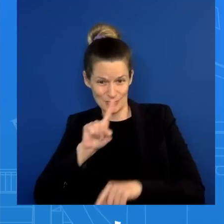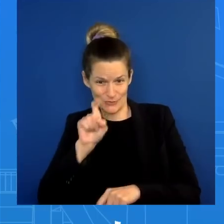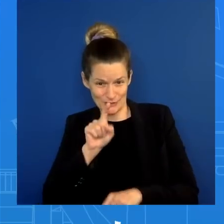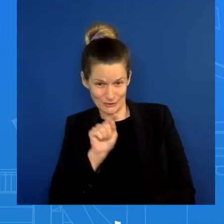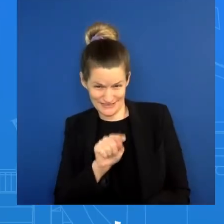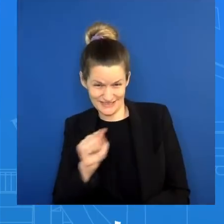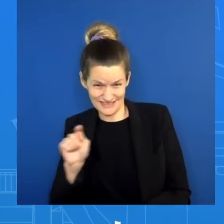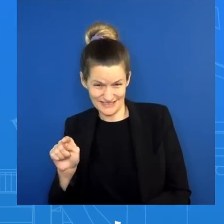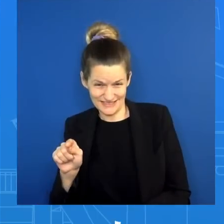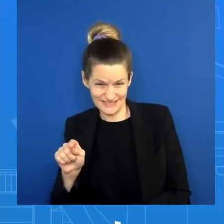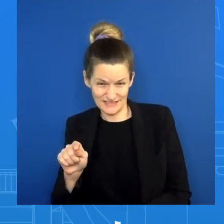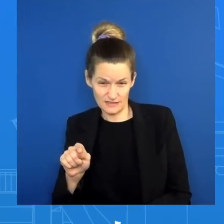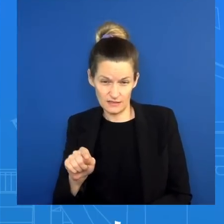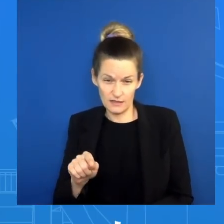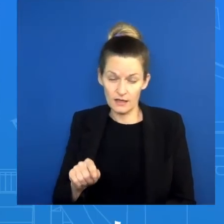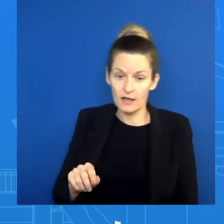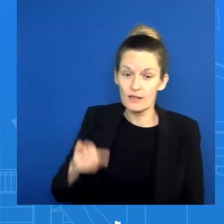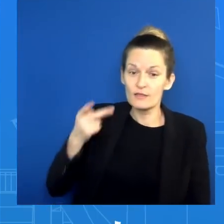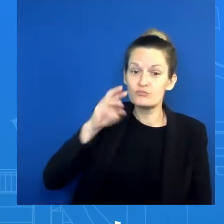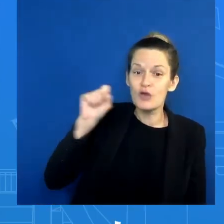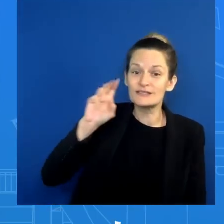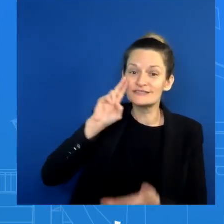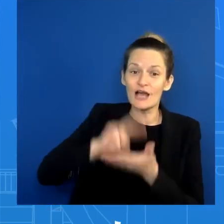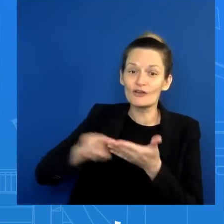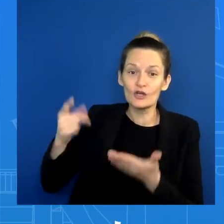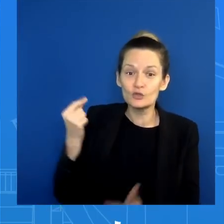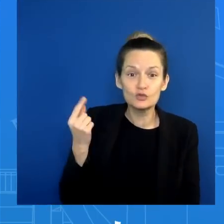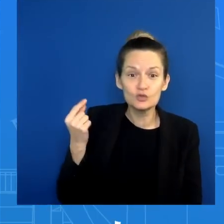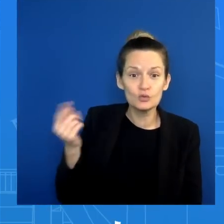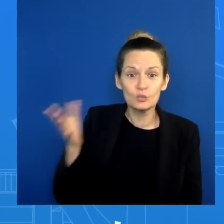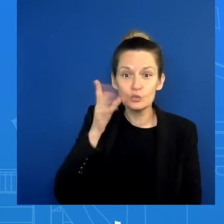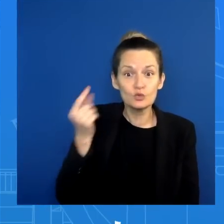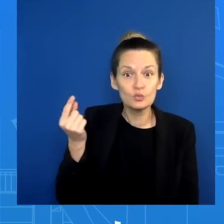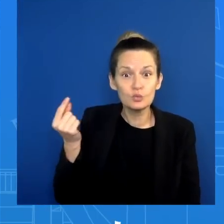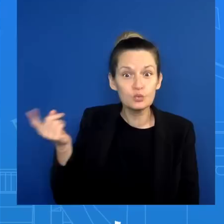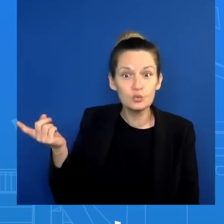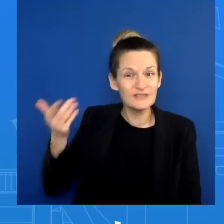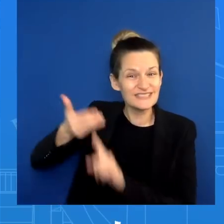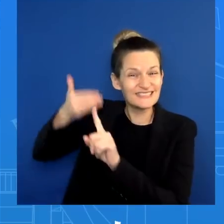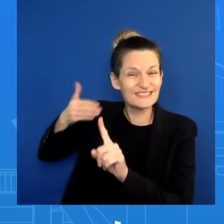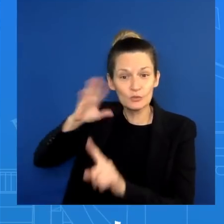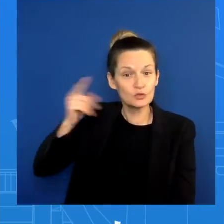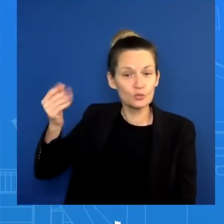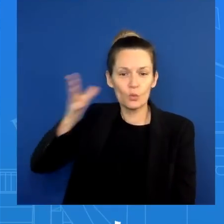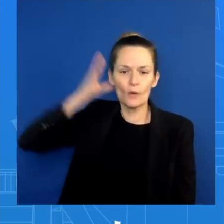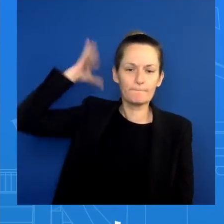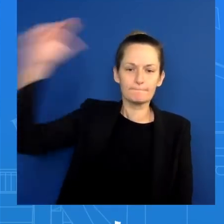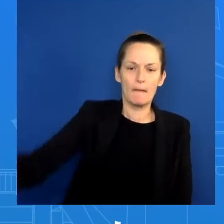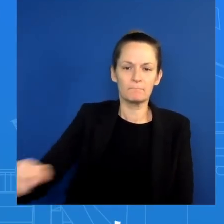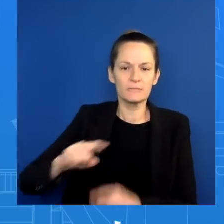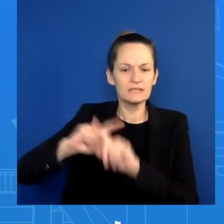and they couldn't get around the Hatch Act. So are you going to start having briefings other than here. Ms. Jean-Pierre: Or you want to meet